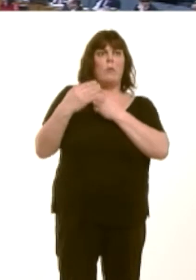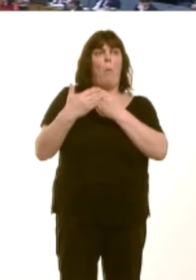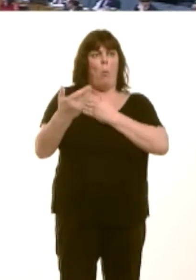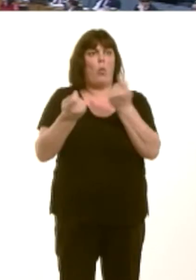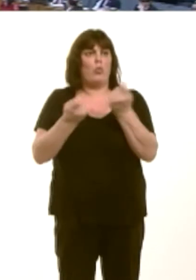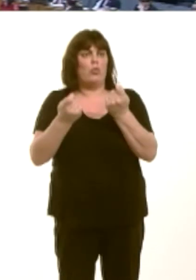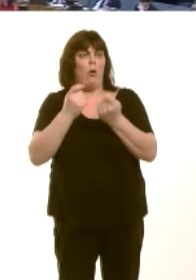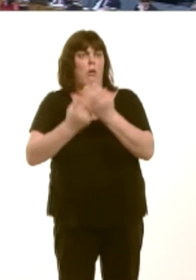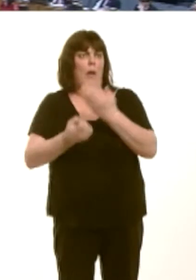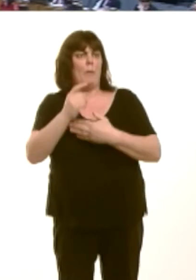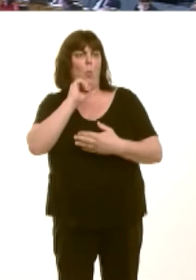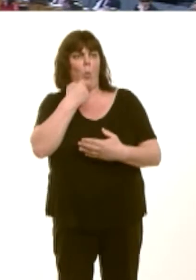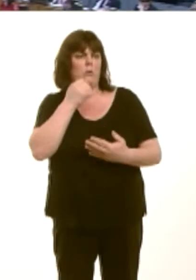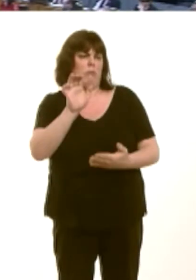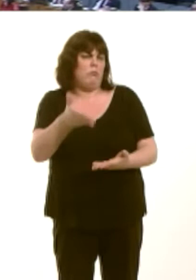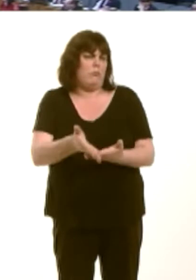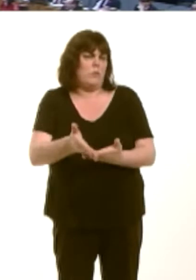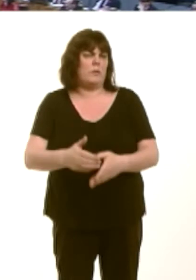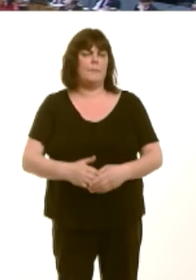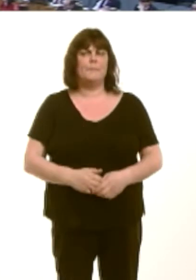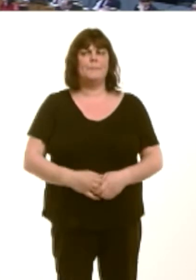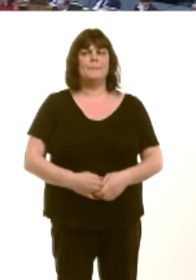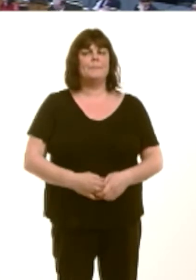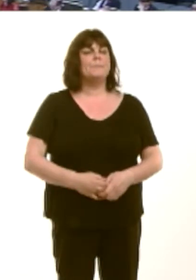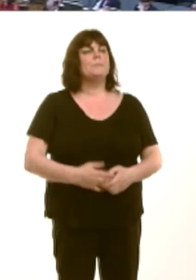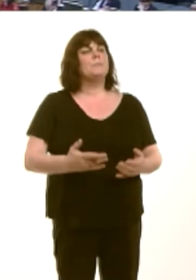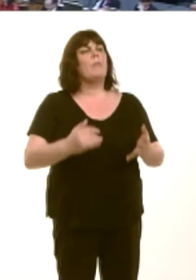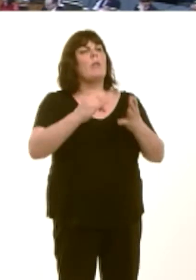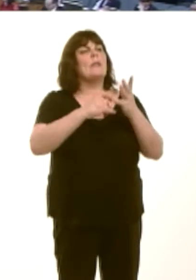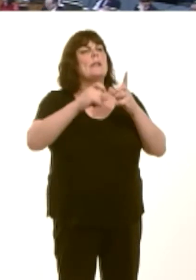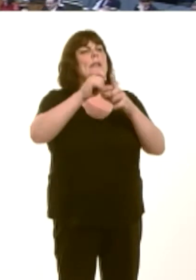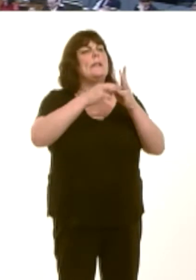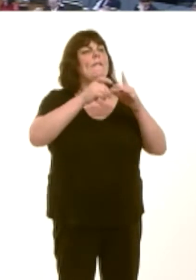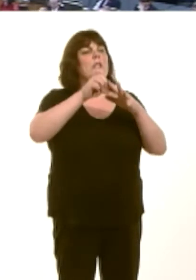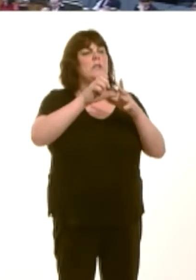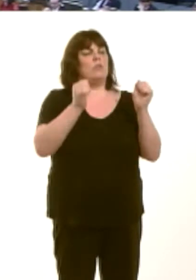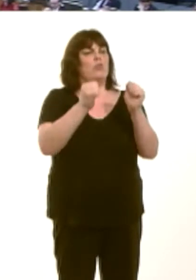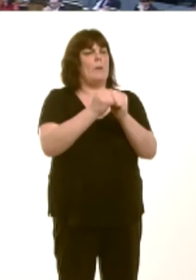Nick Ramsay: First Minister, the St Davidís agreement was a good news story for Wales